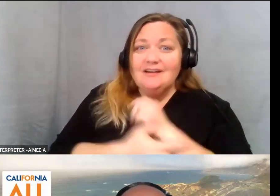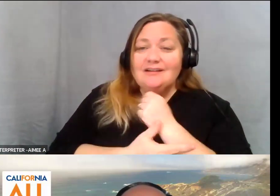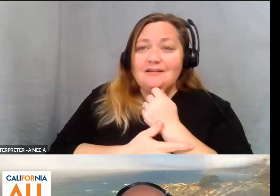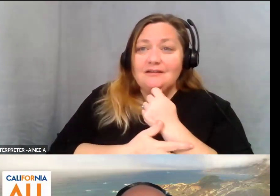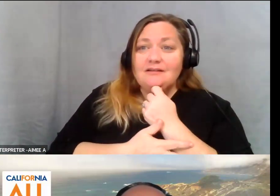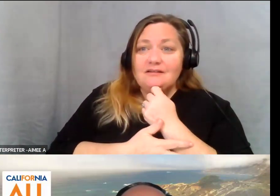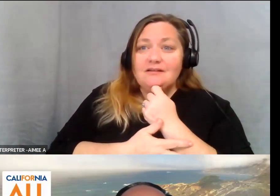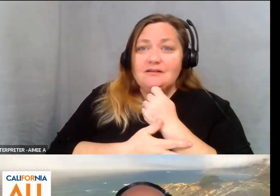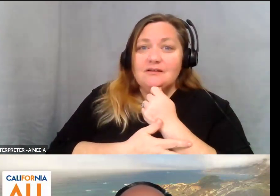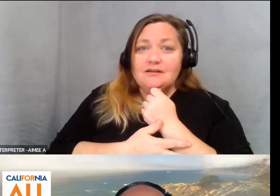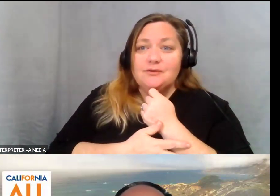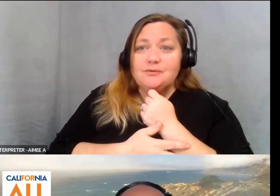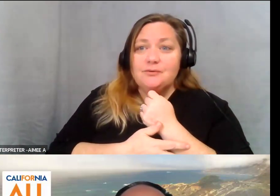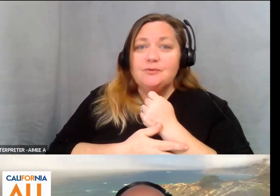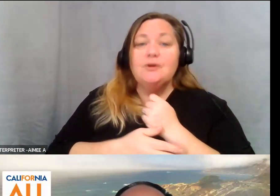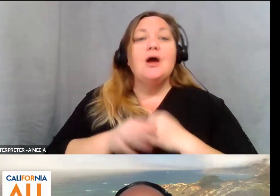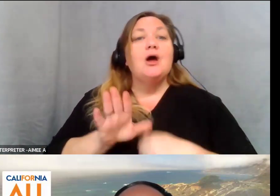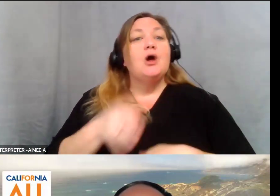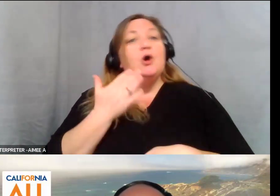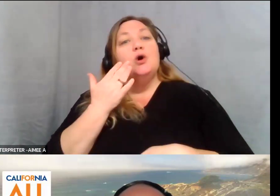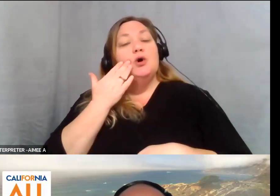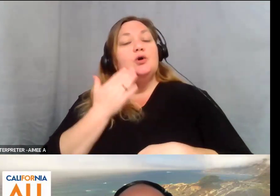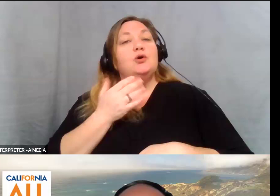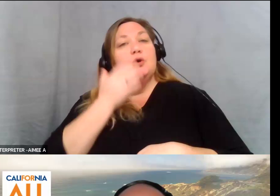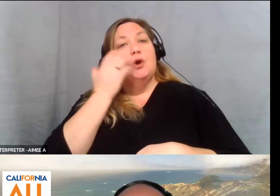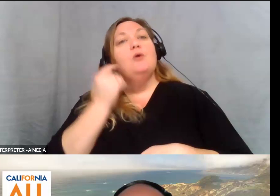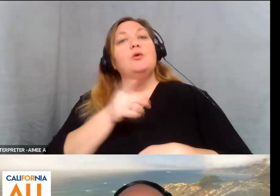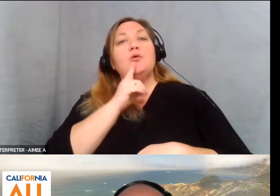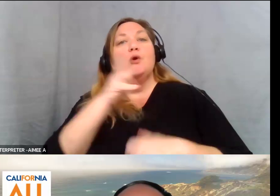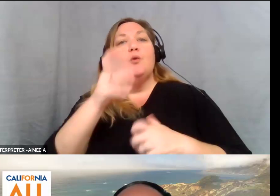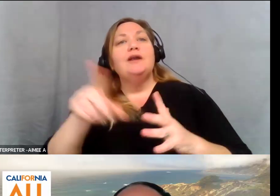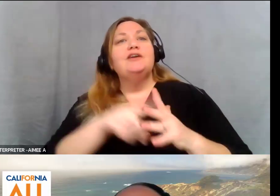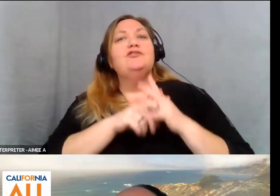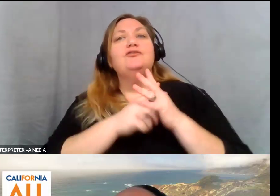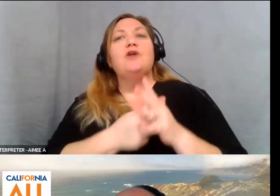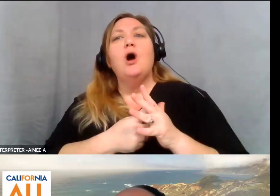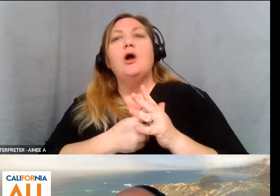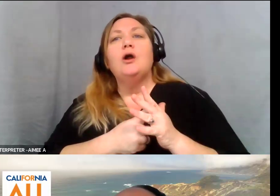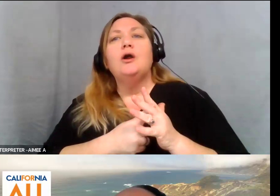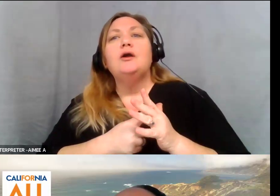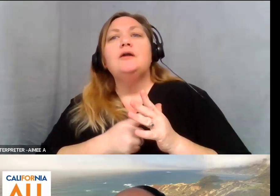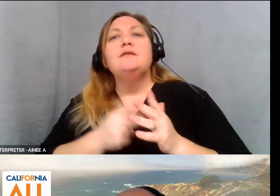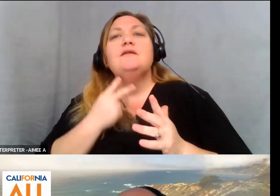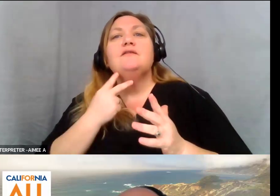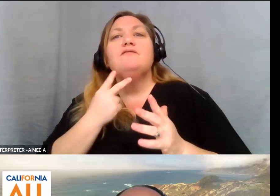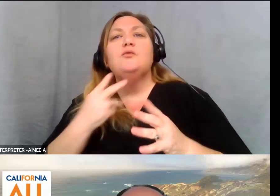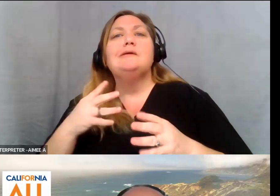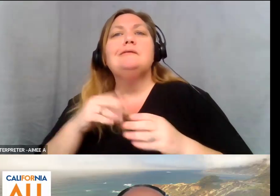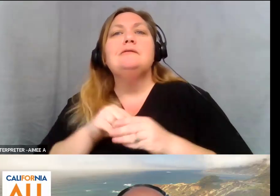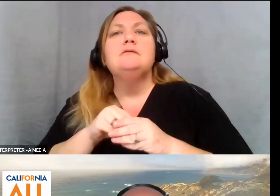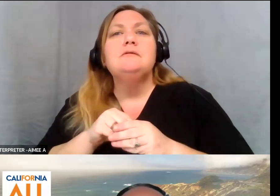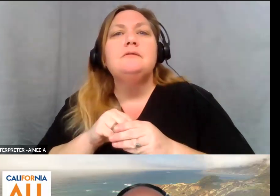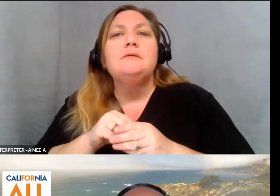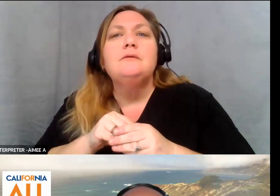You know, Mr. Revive would want to jump in and just kind of go back to the development of the